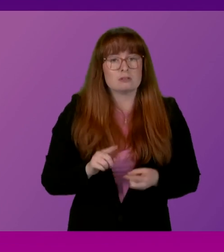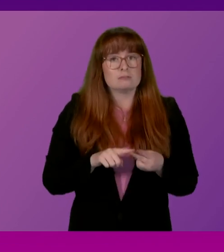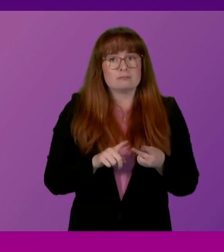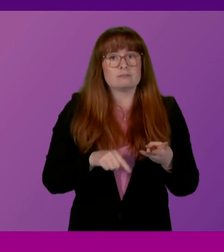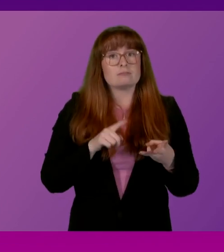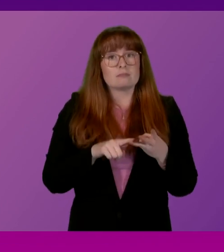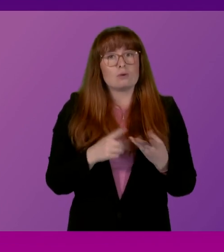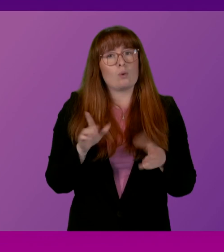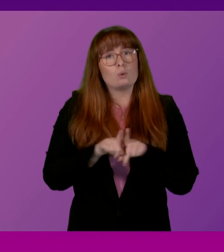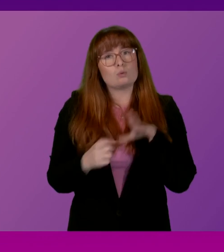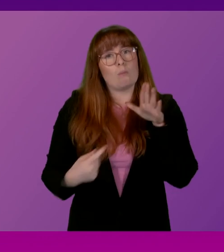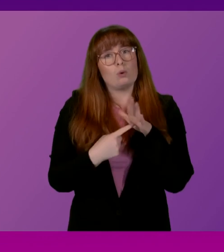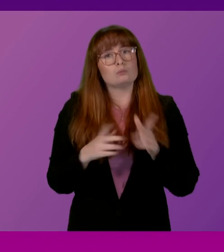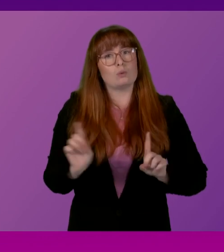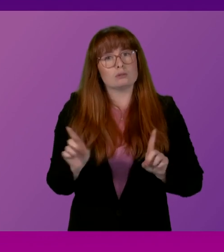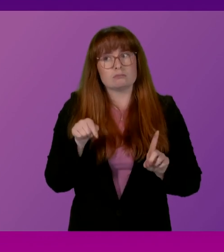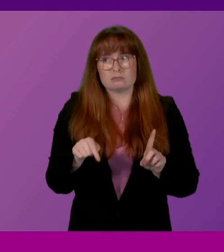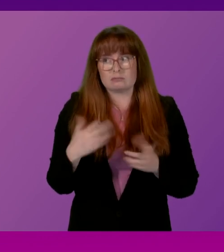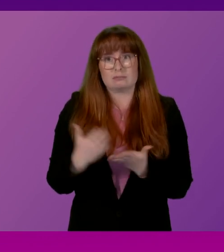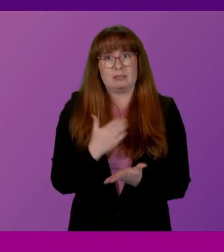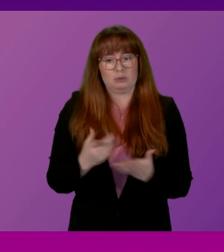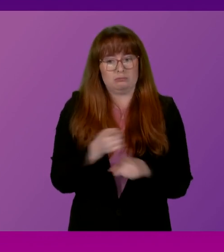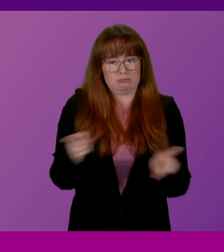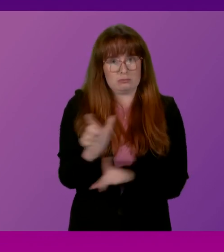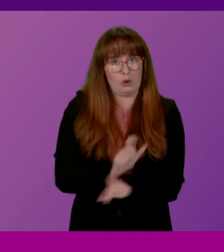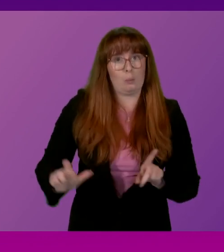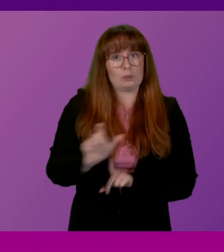What is important to people is ensuring that their communities are safe.